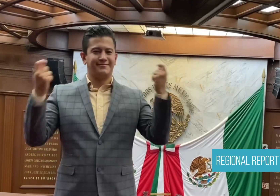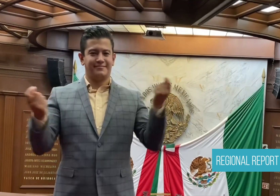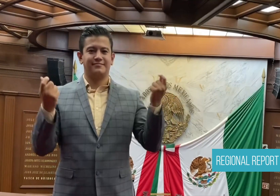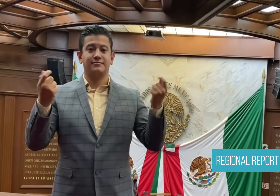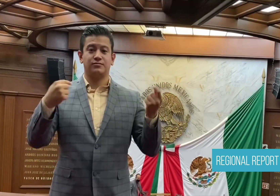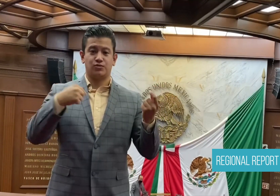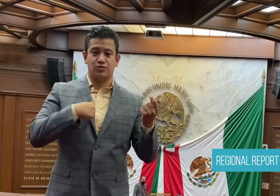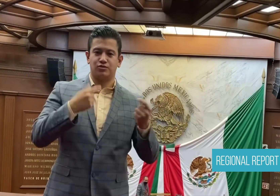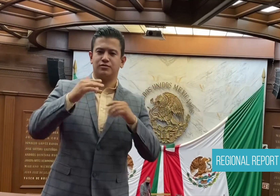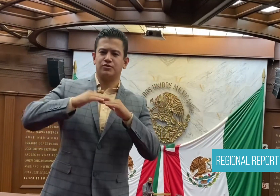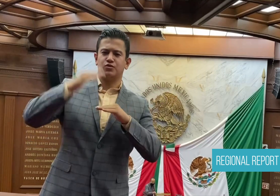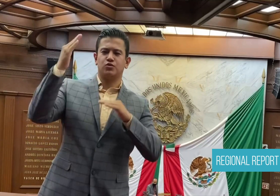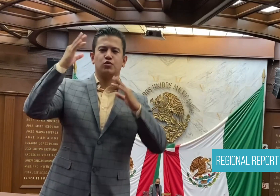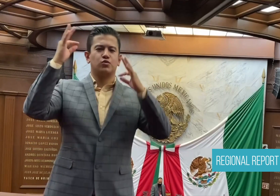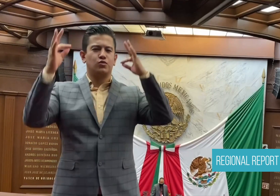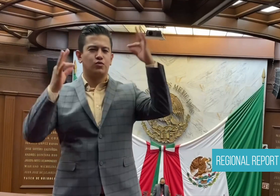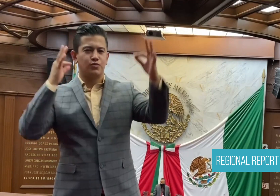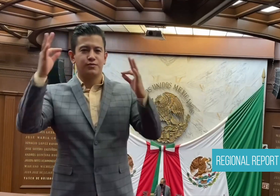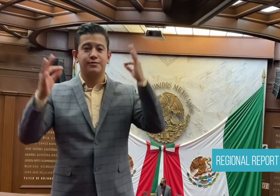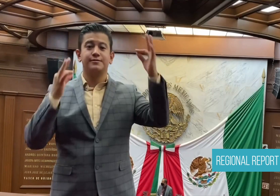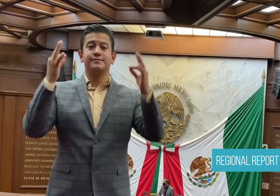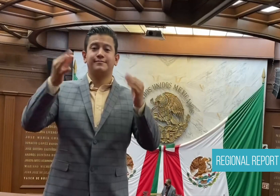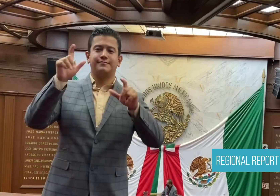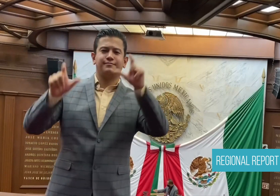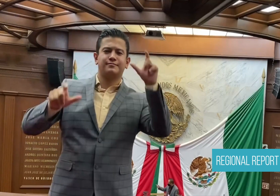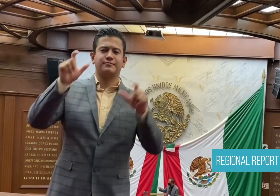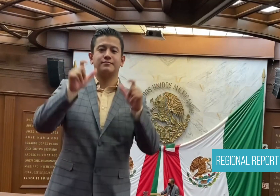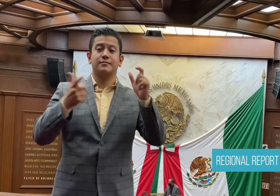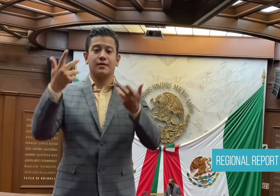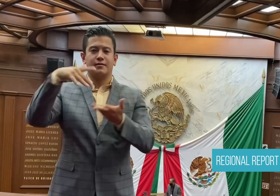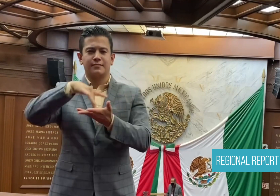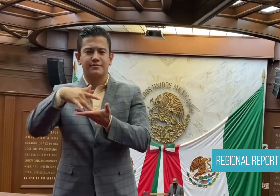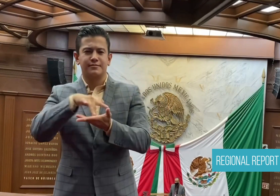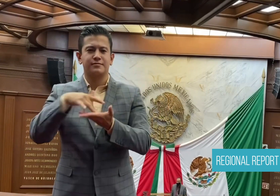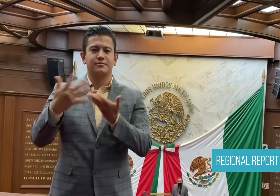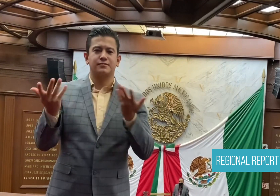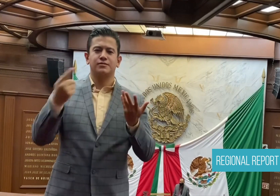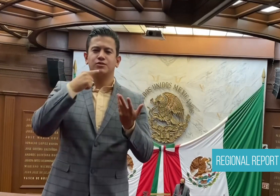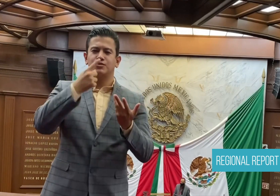to achieve their goals. I celebrate those achievements!